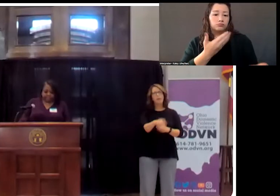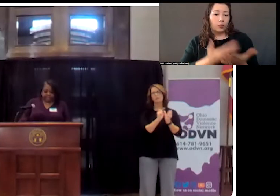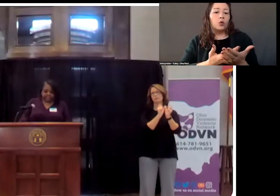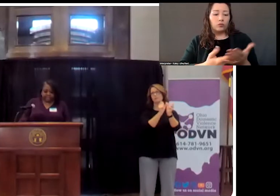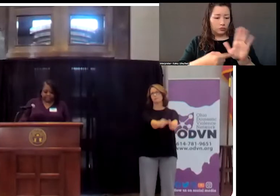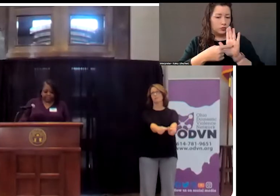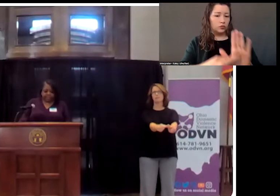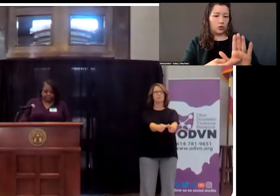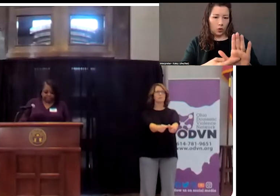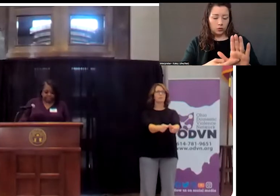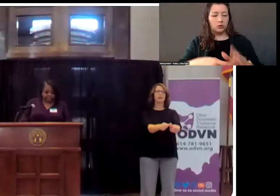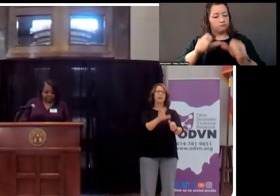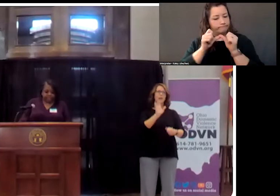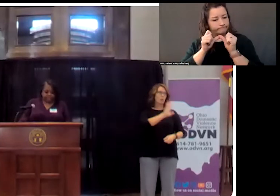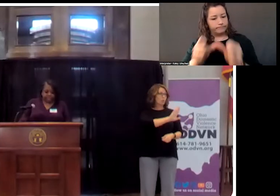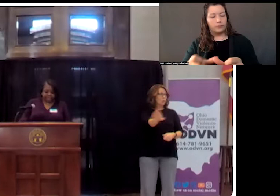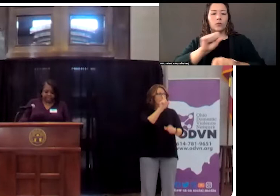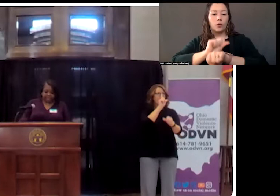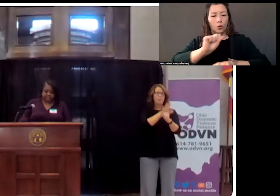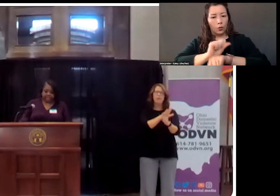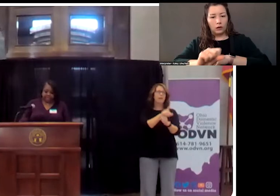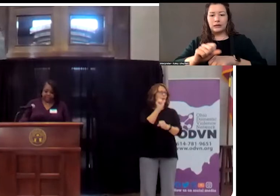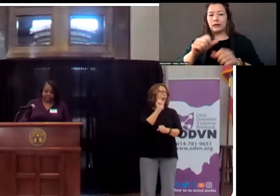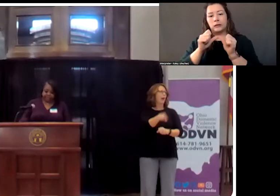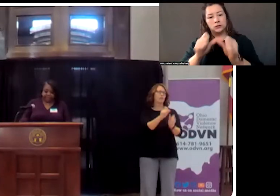the continued commitment we all need to make to serve survivors